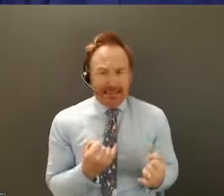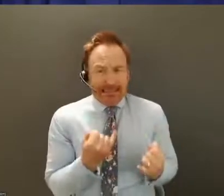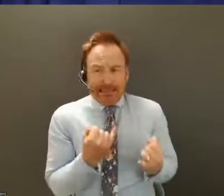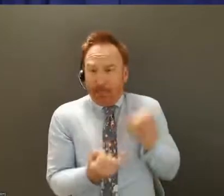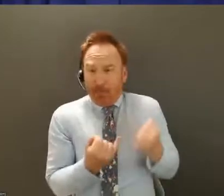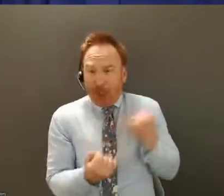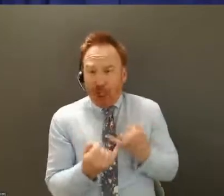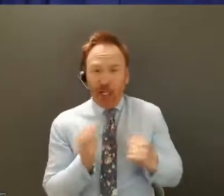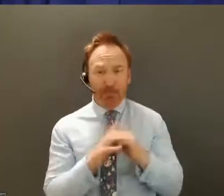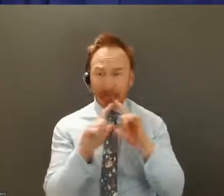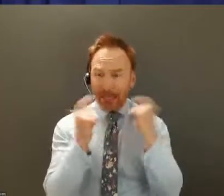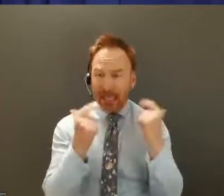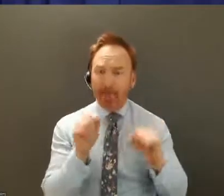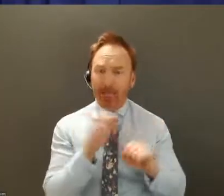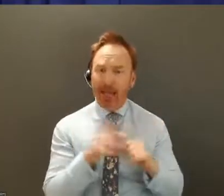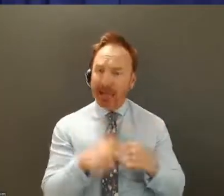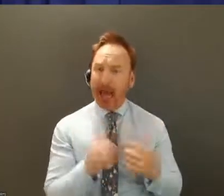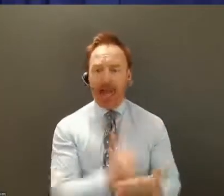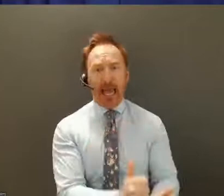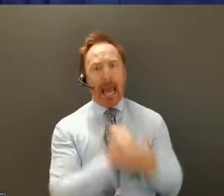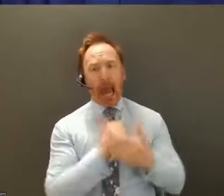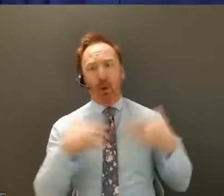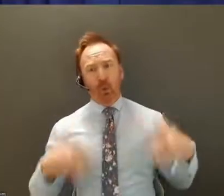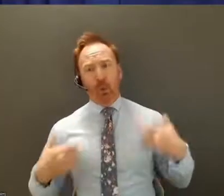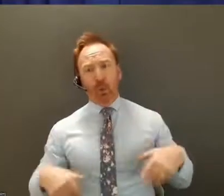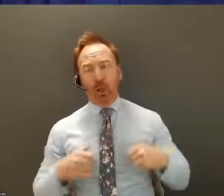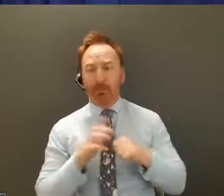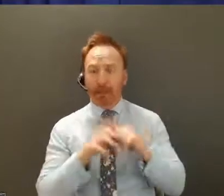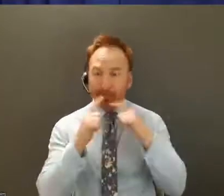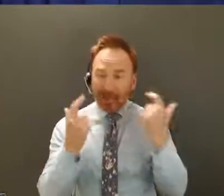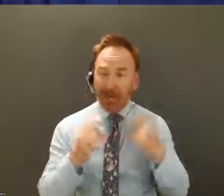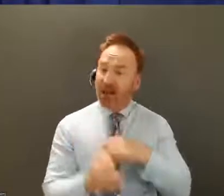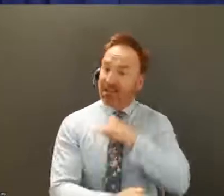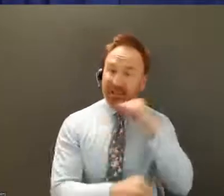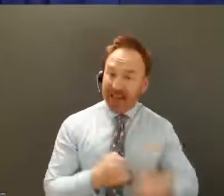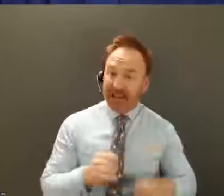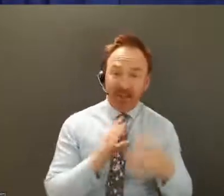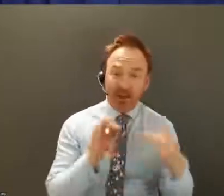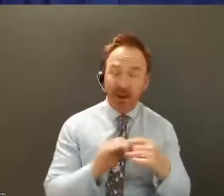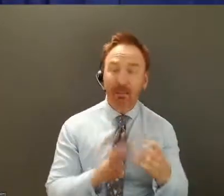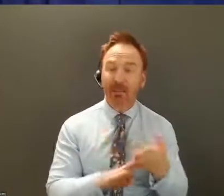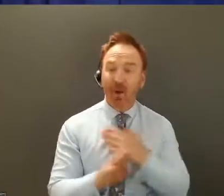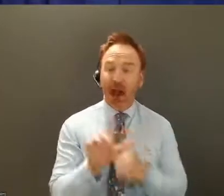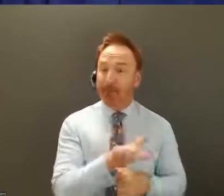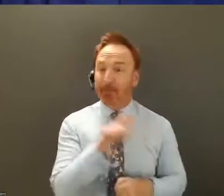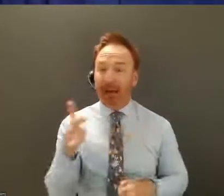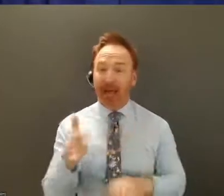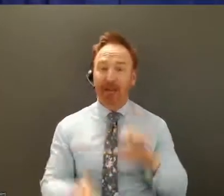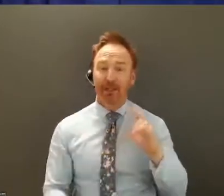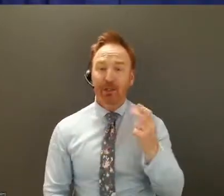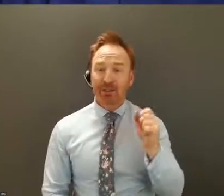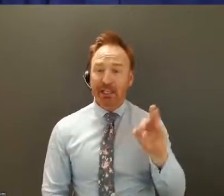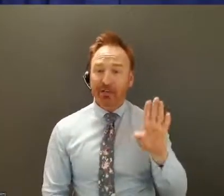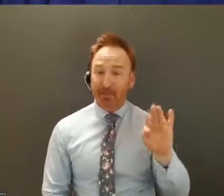Vaccines provide the best level of protection available. If you are not yet vaccinated